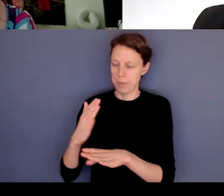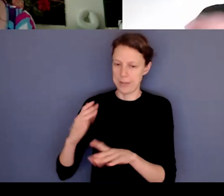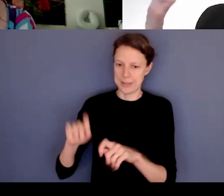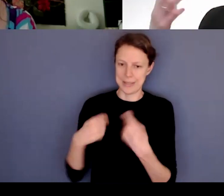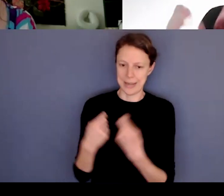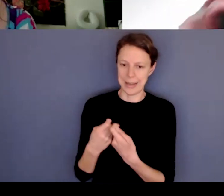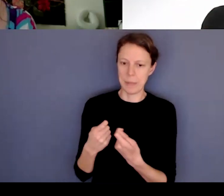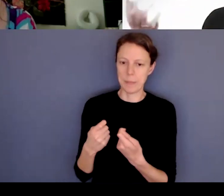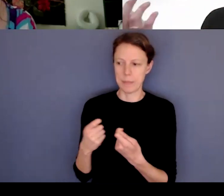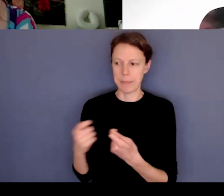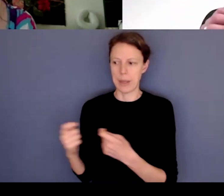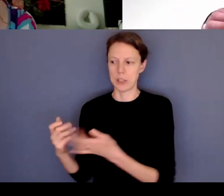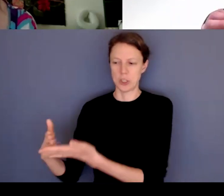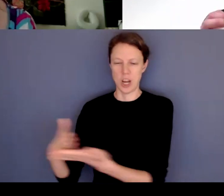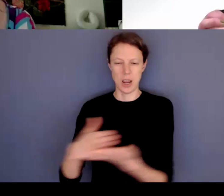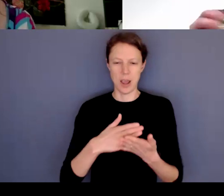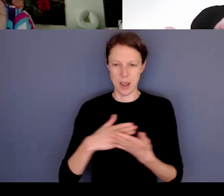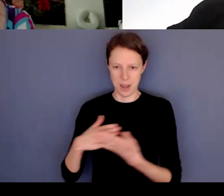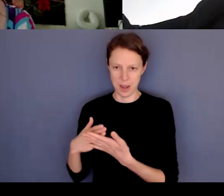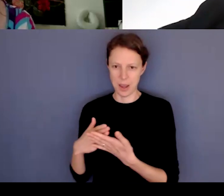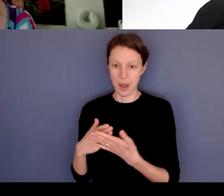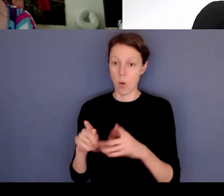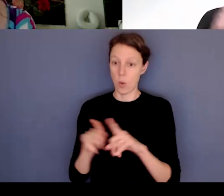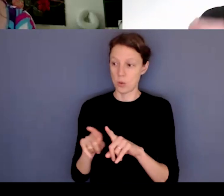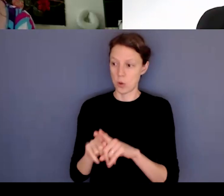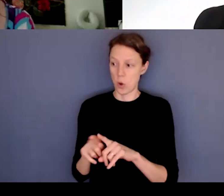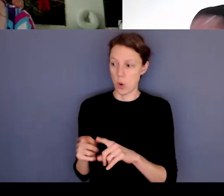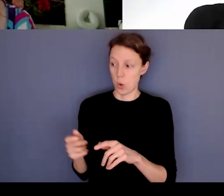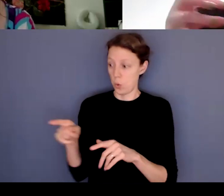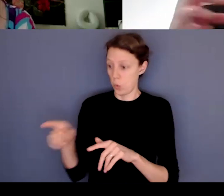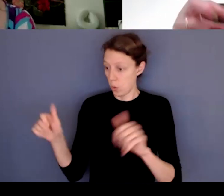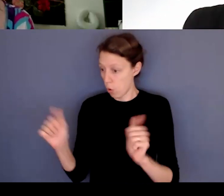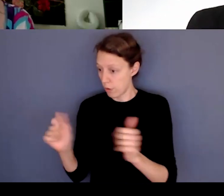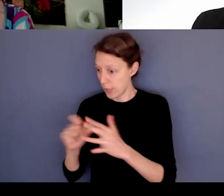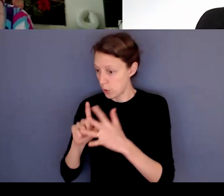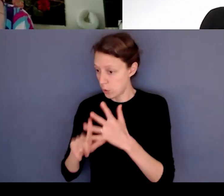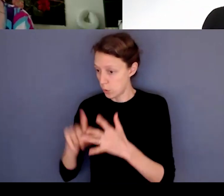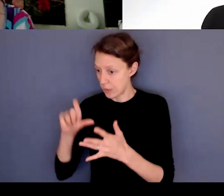much as possible, reusing CLE that they're already doing out in the community, and kind of turning that into really short,